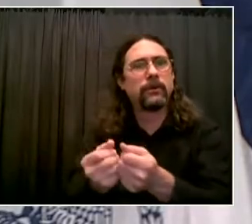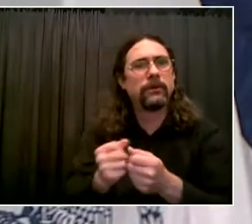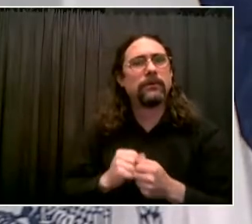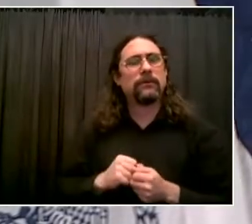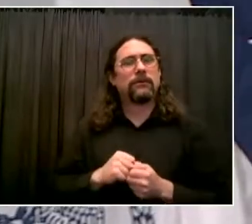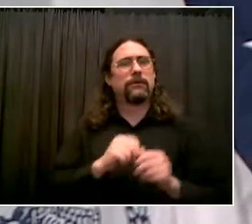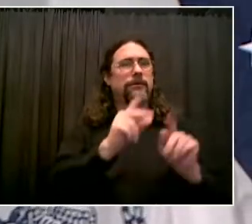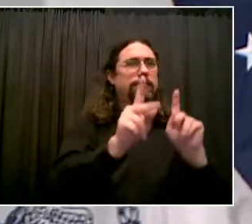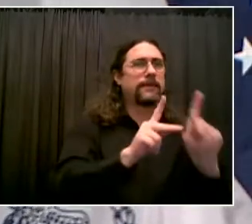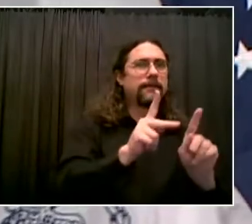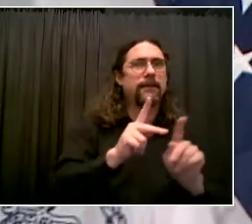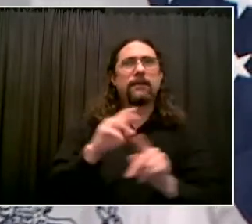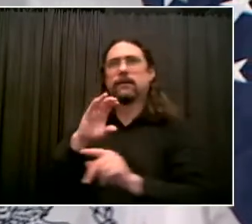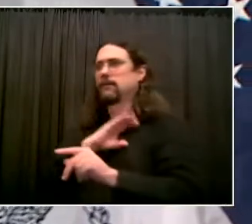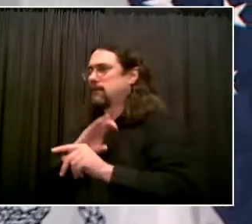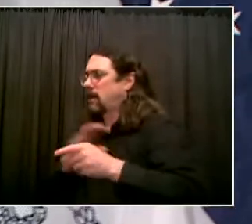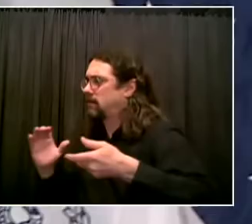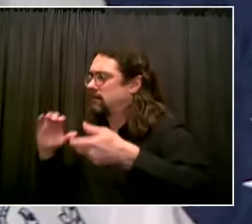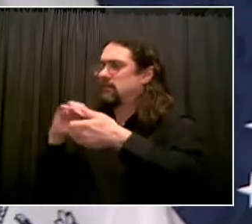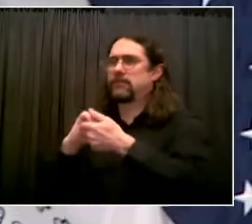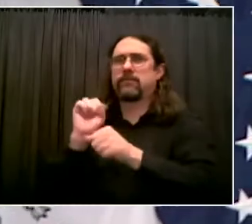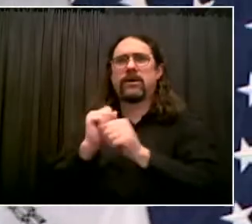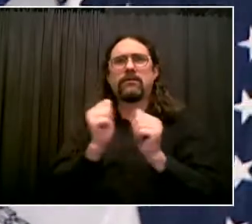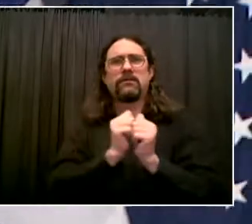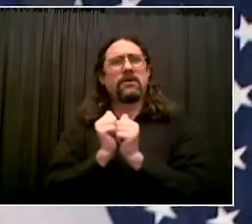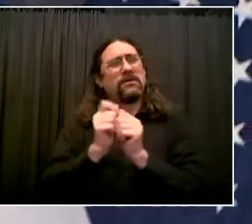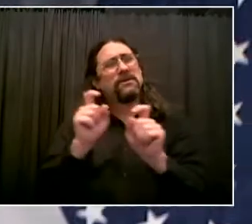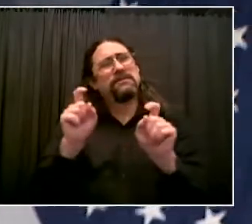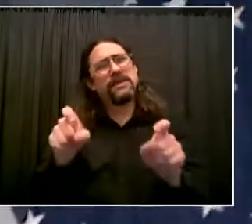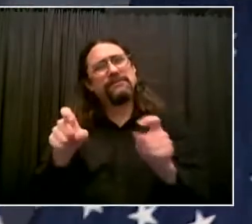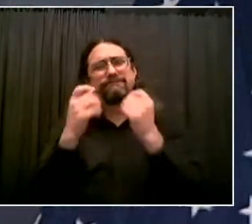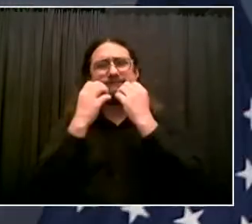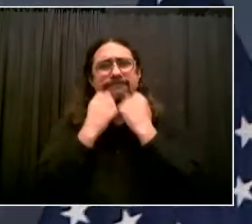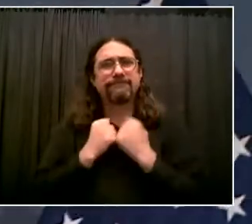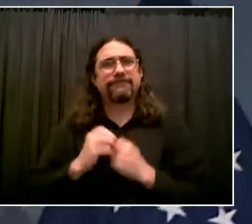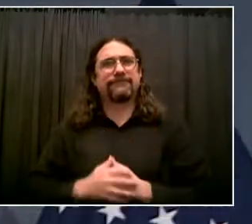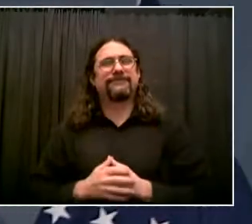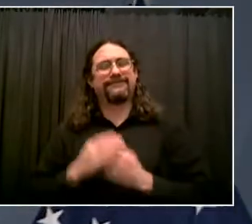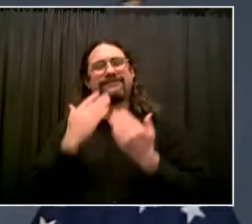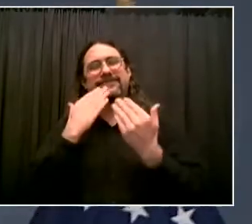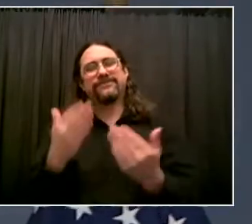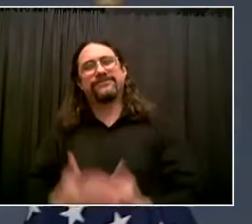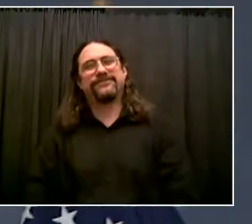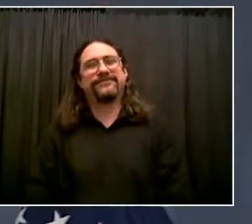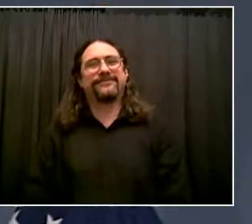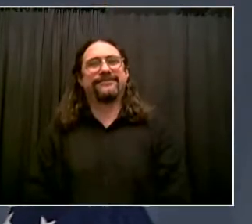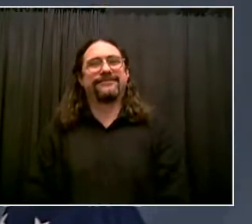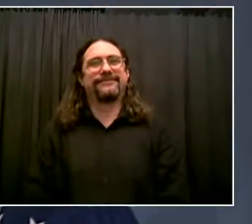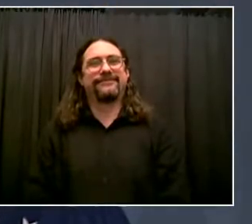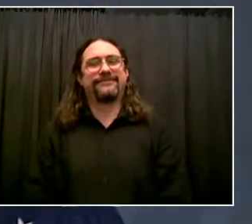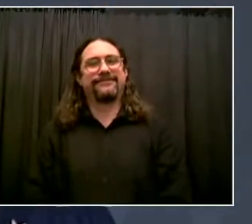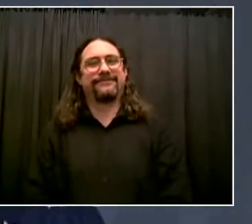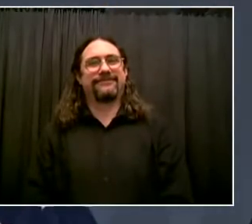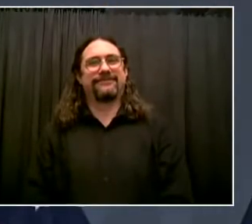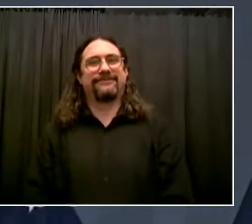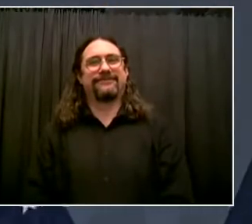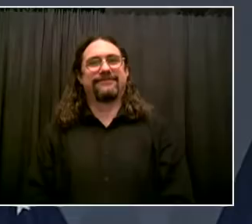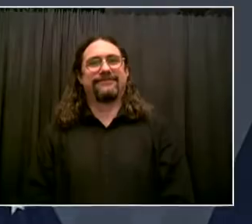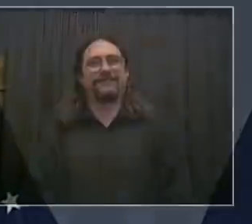REALLY HELP US GET THERE THUS A WERE GOING O TDO THS ISUMMER OF